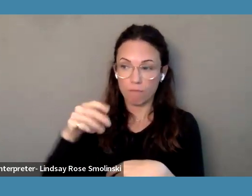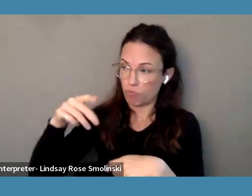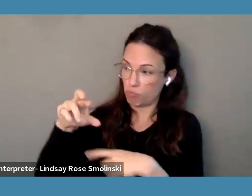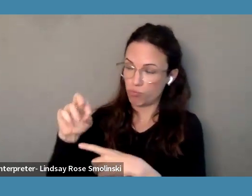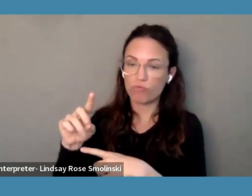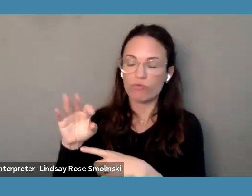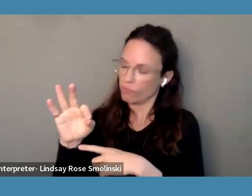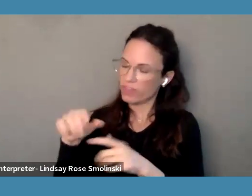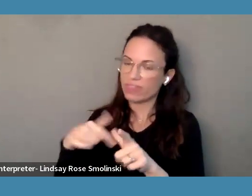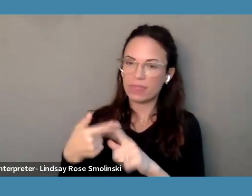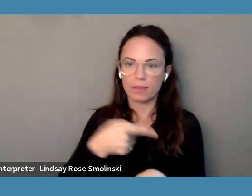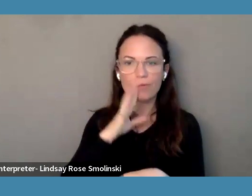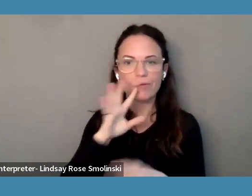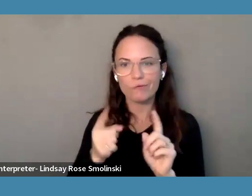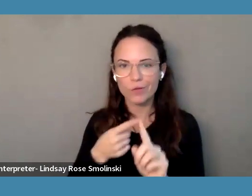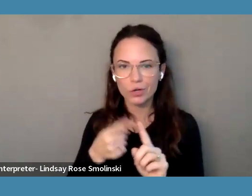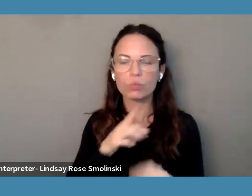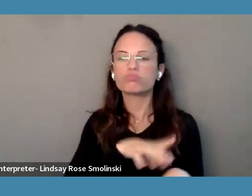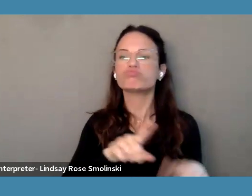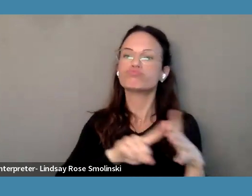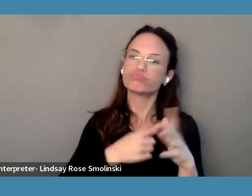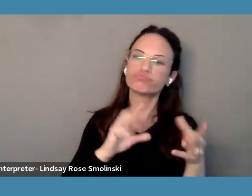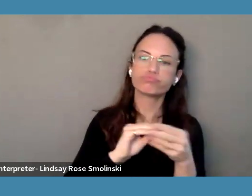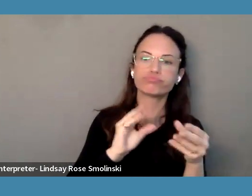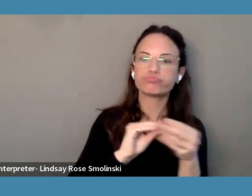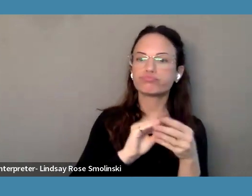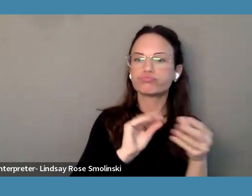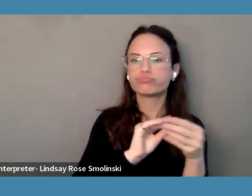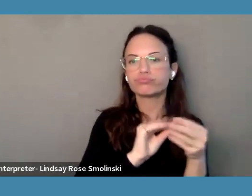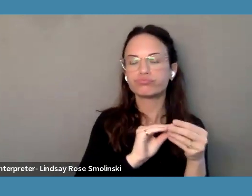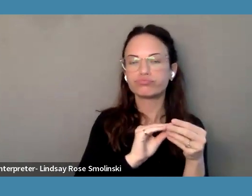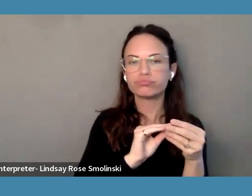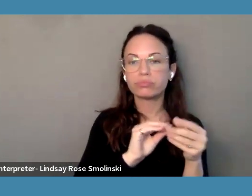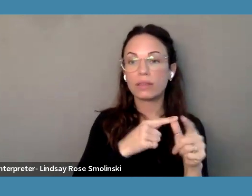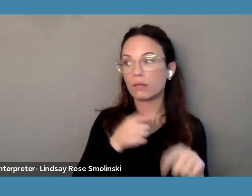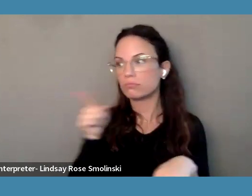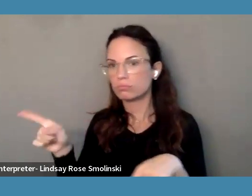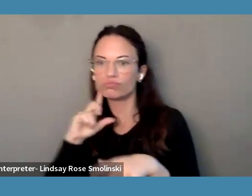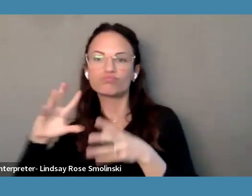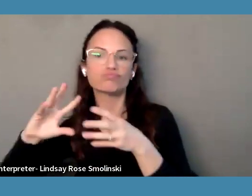So they'll give an opening statement in that circumstance, then you'll give an opening statement